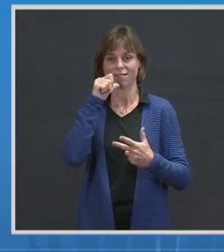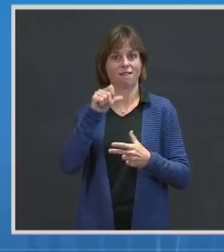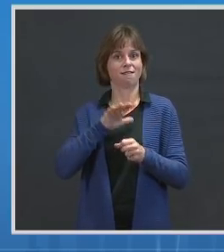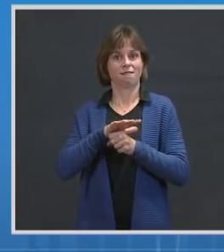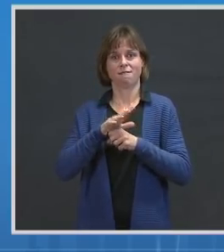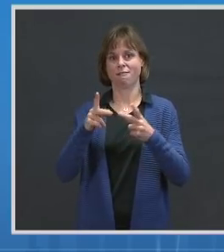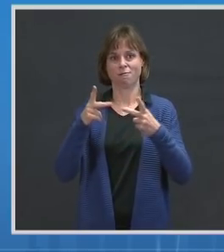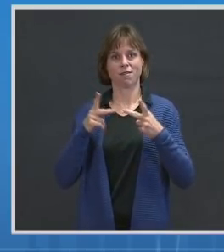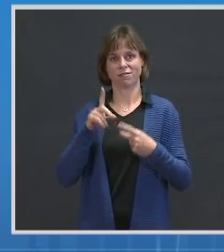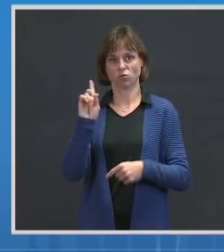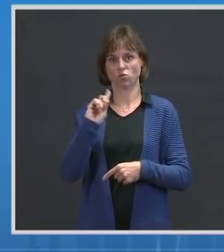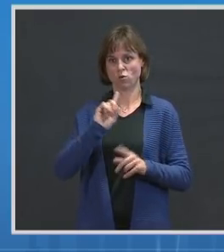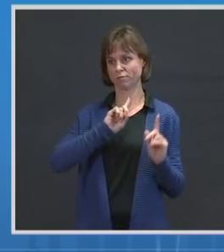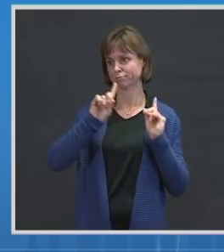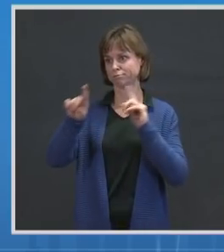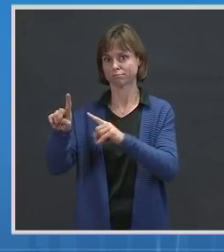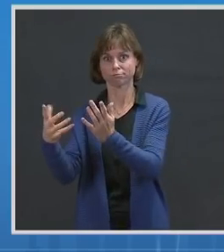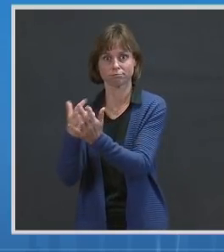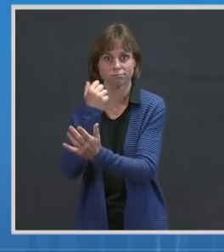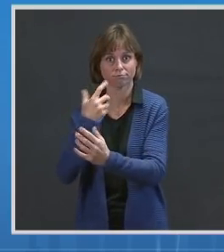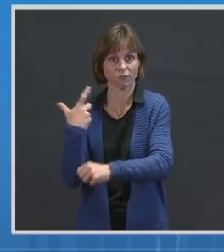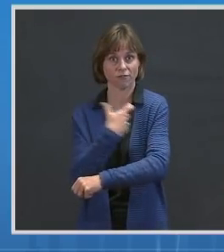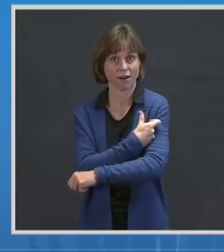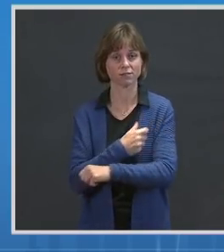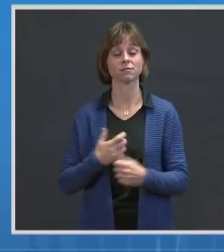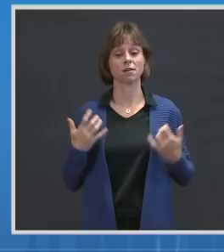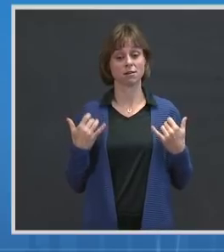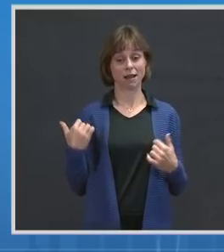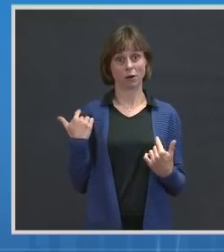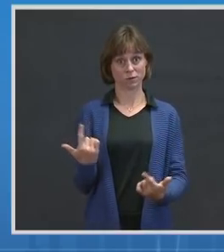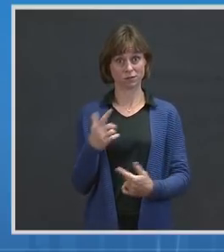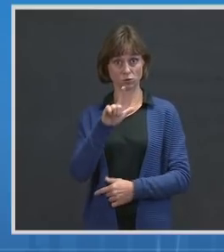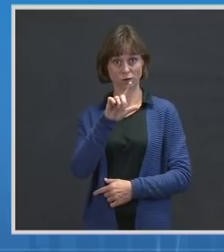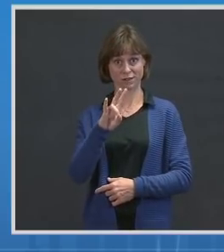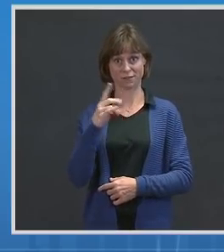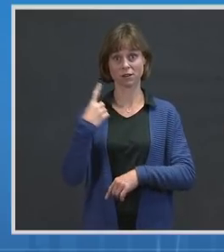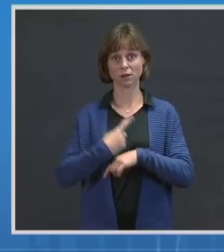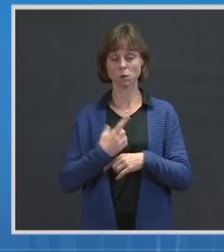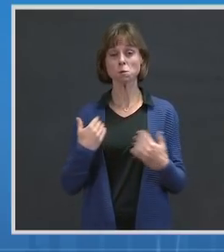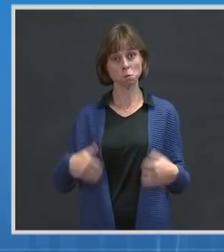And 27 days later, while we've made a lot of progress, there is a long road ahead.